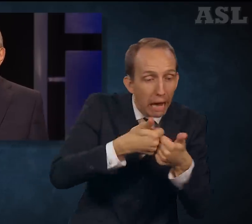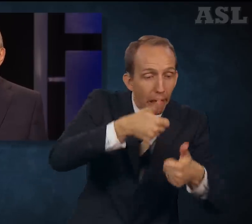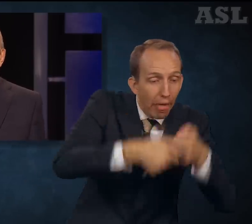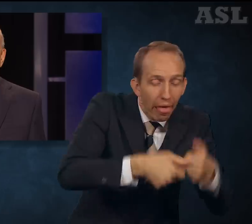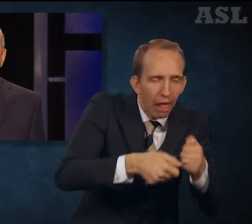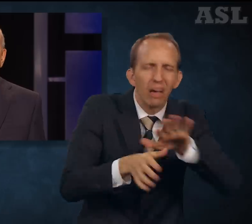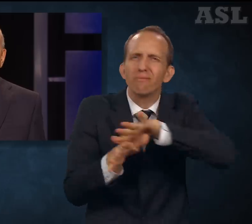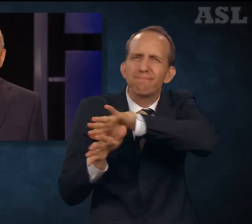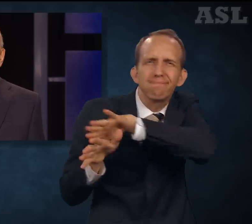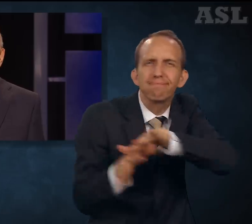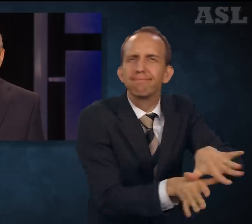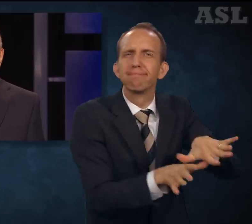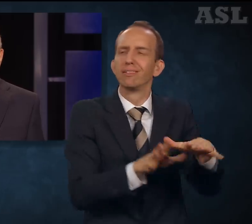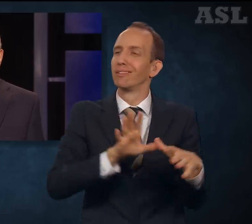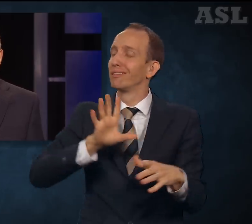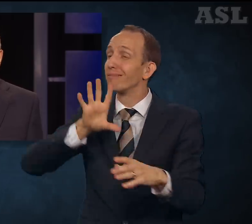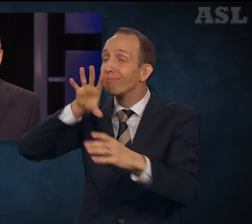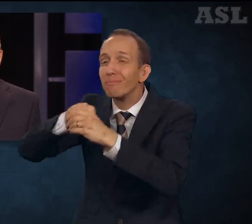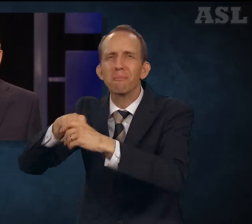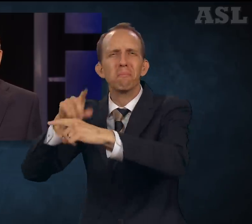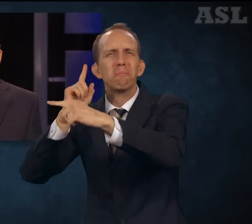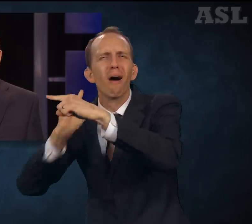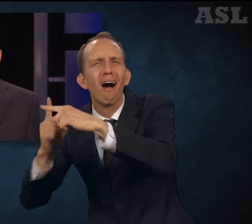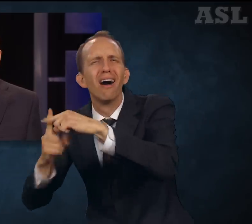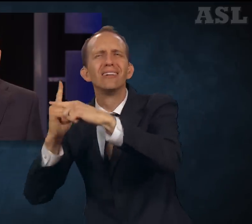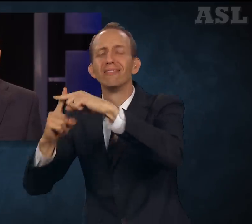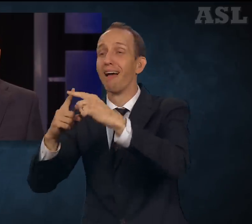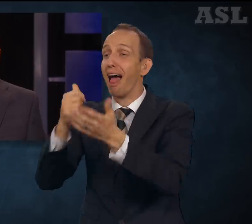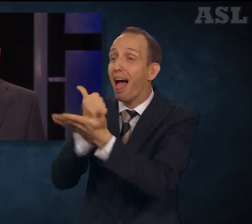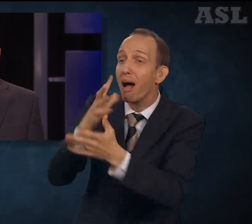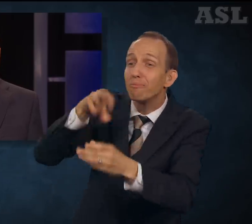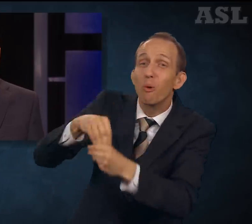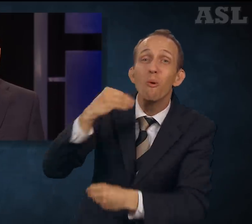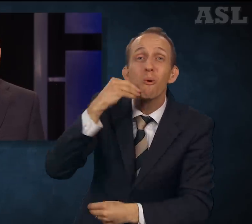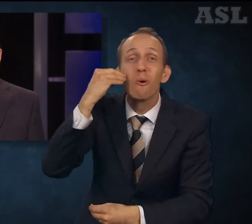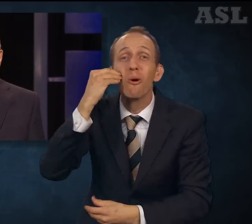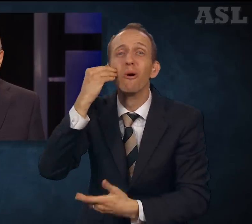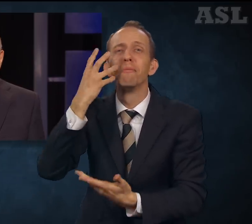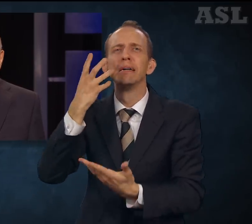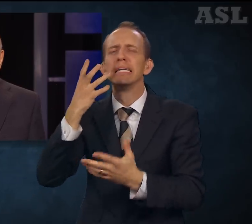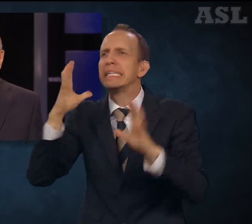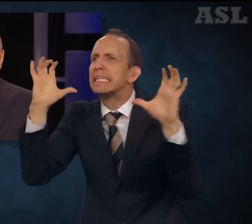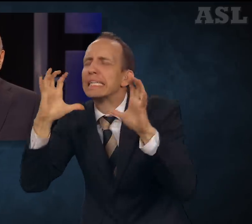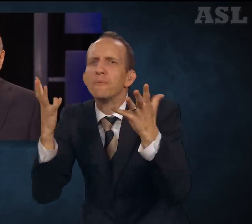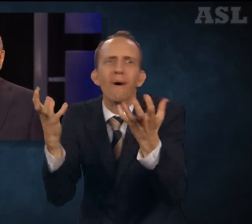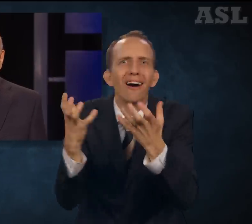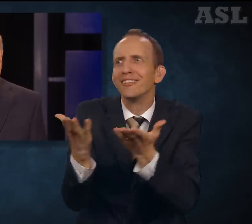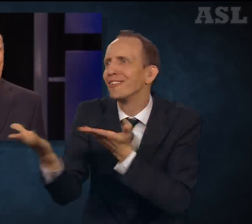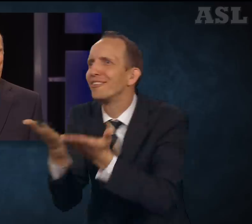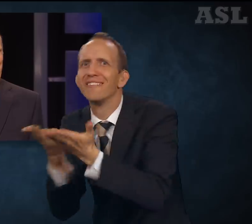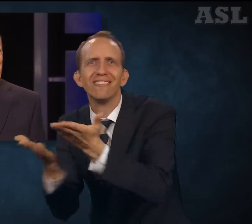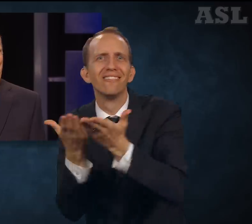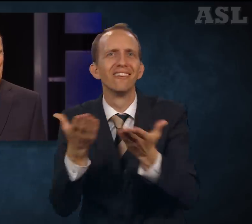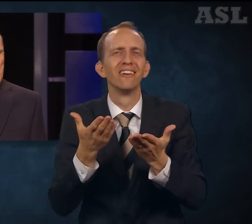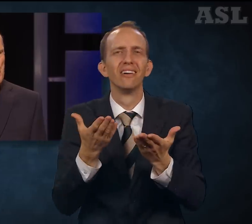GAMES. HE IS MORE POSITIVE AND HELPFUL IN HIS HOME.